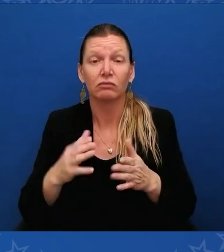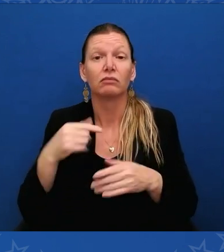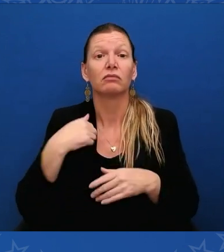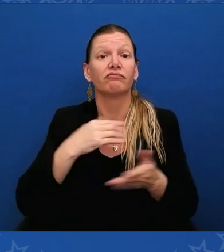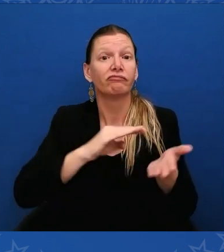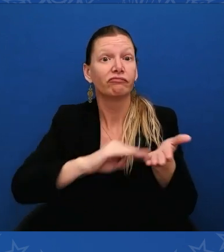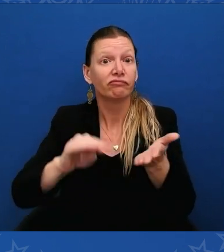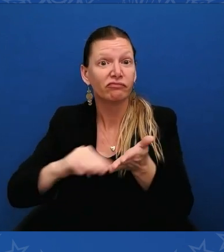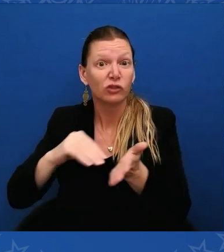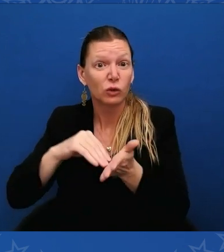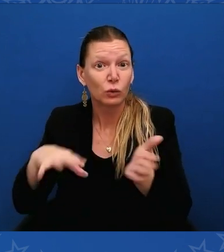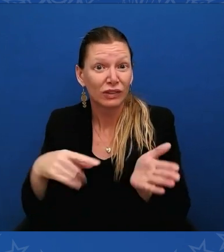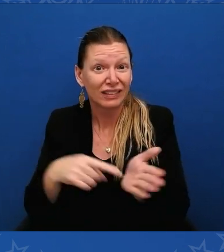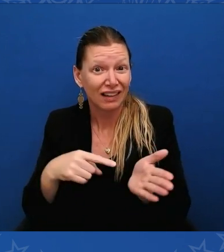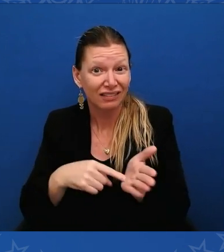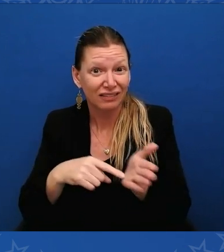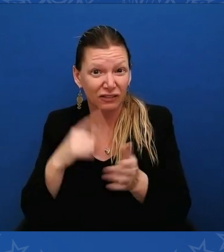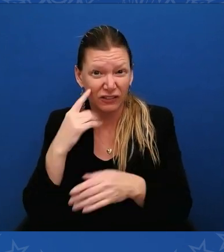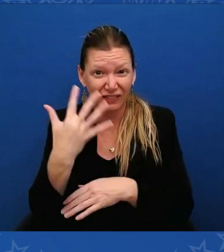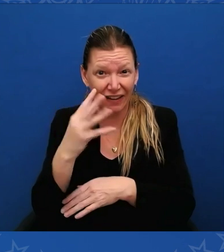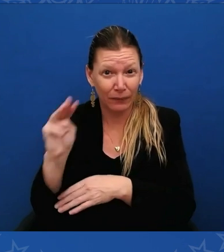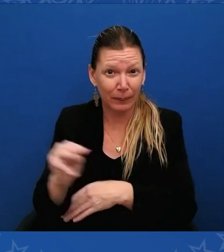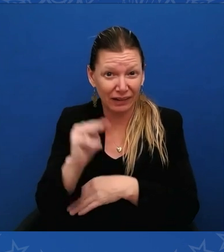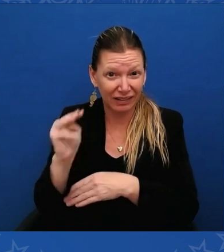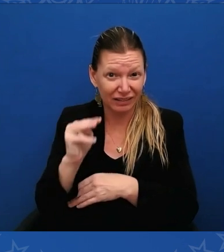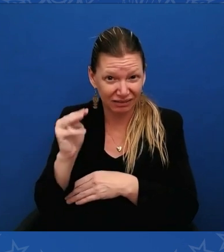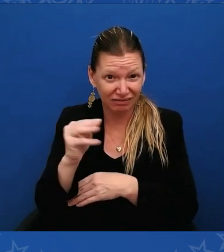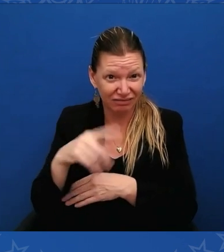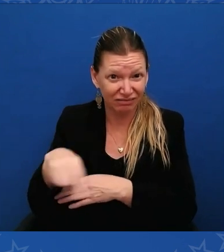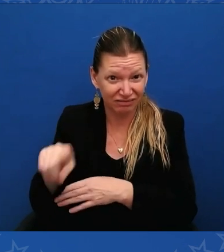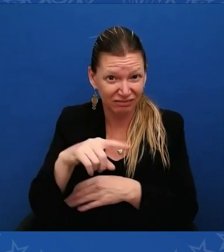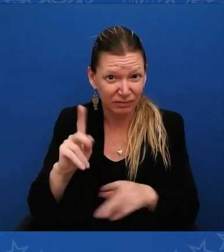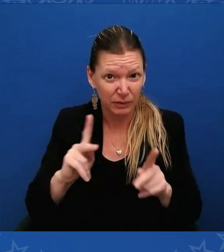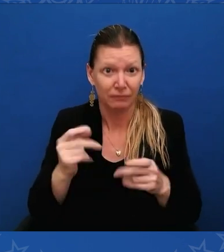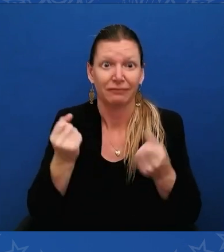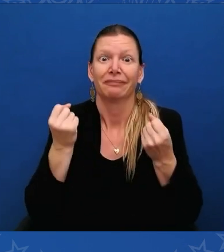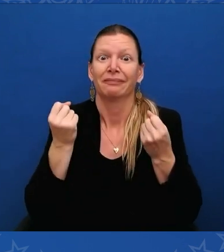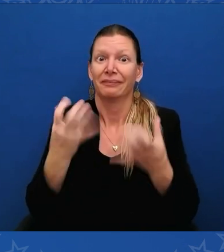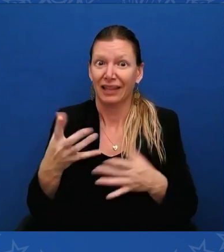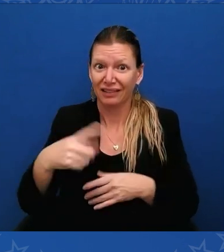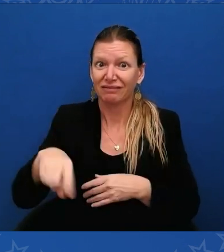And I've not stopped yet. The courts are not going to win this.